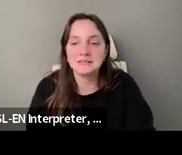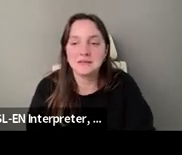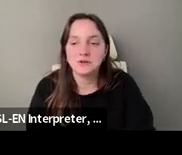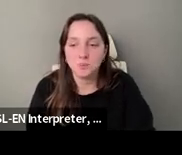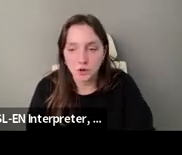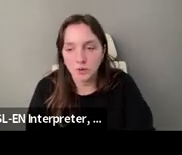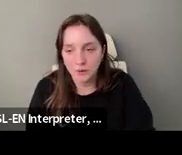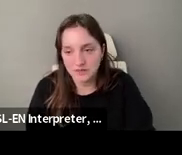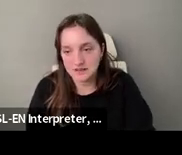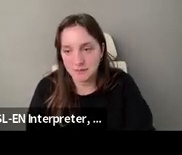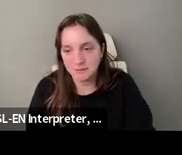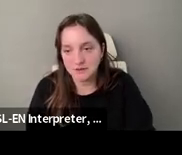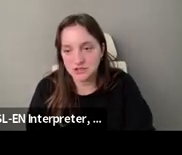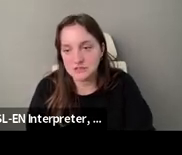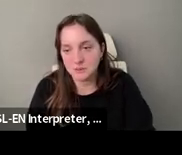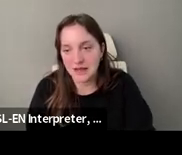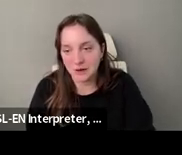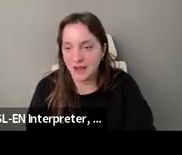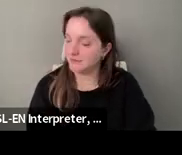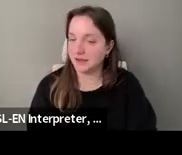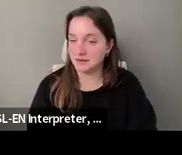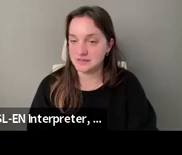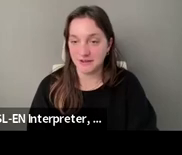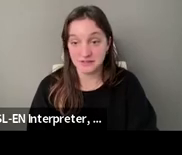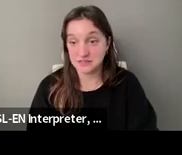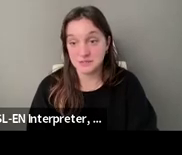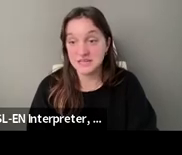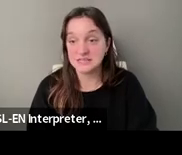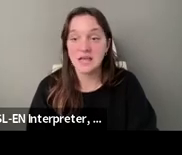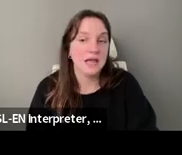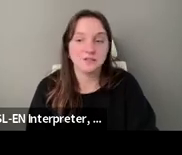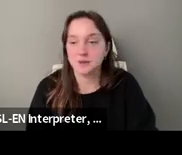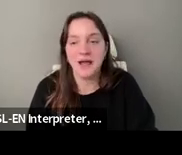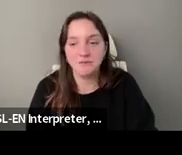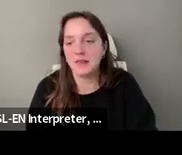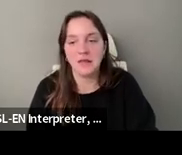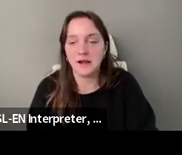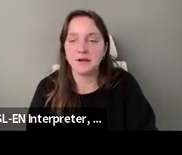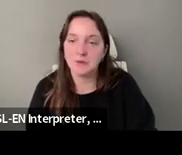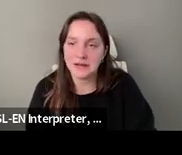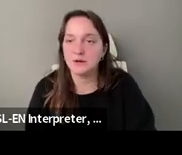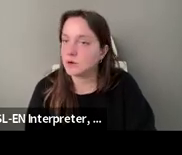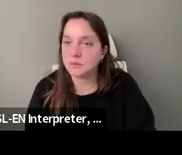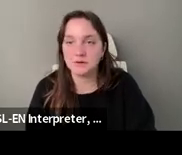You can't work with deaf populations without having deaf expertise. So have that line item ready to work with an